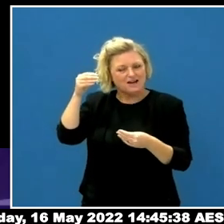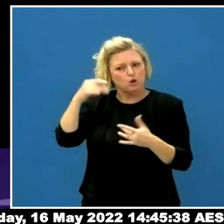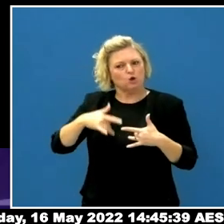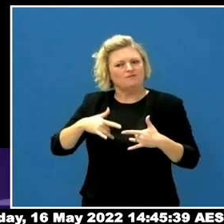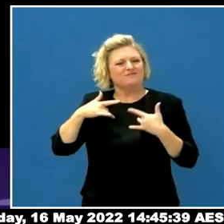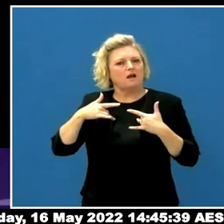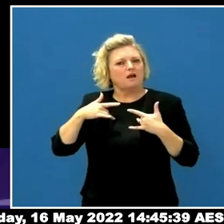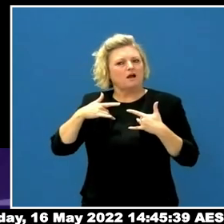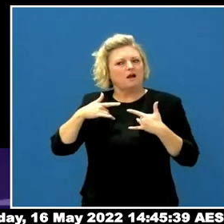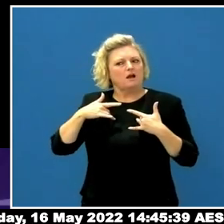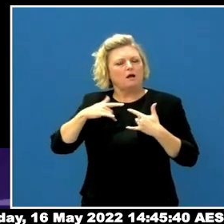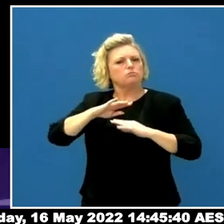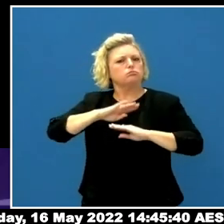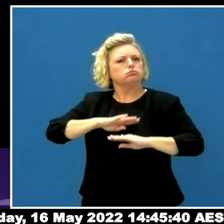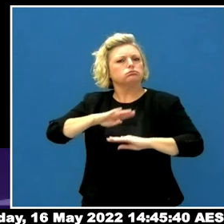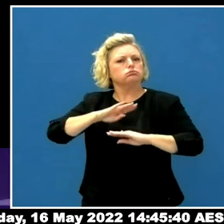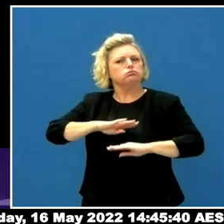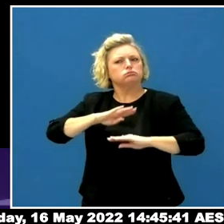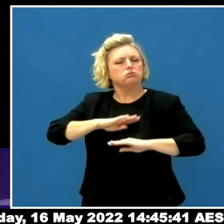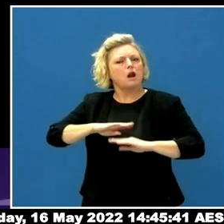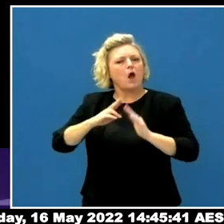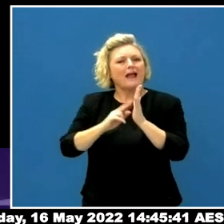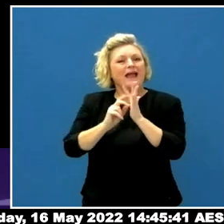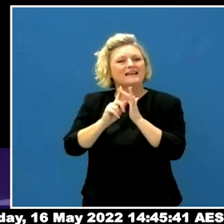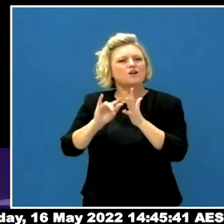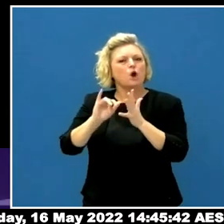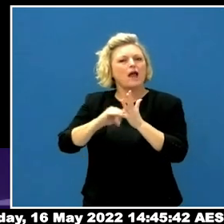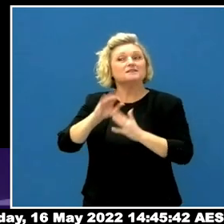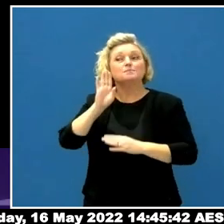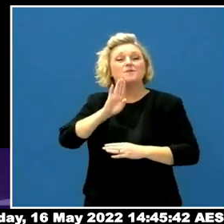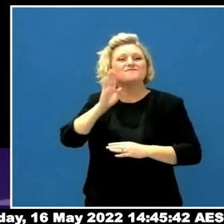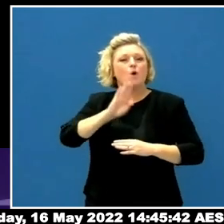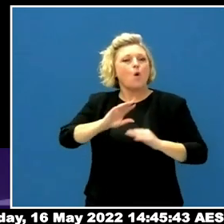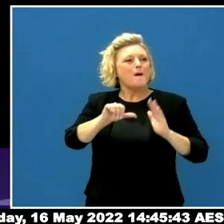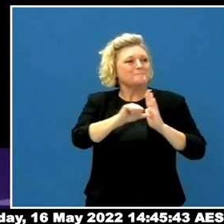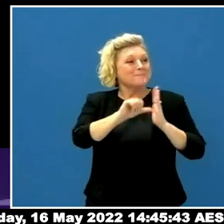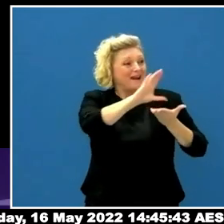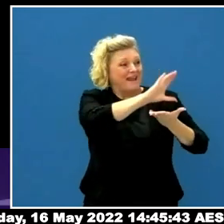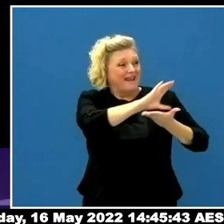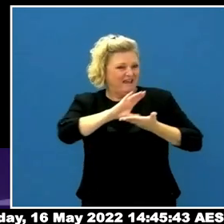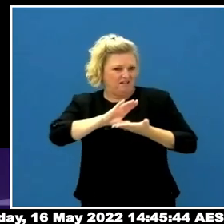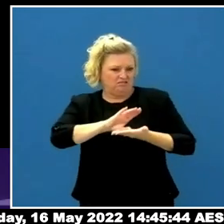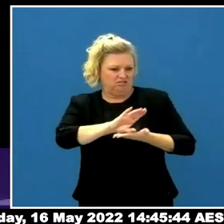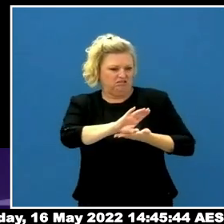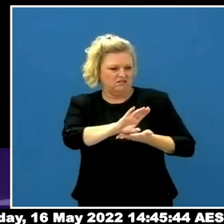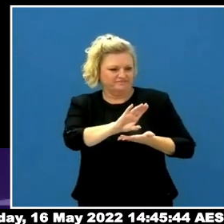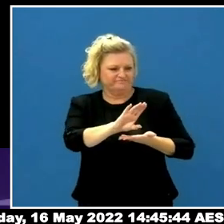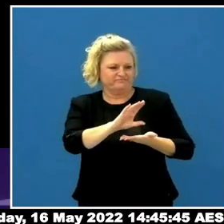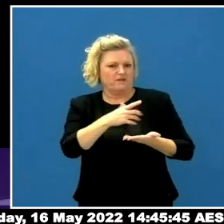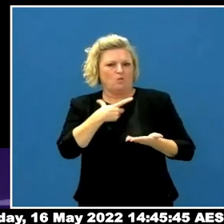for Simon? Is that a fair characterisation to say this is exactly what should be happening and should have happened?